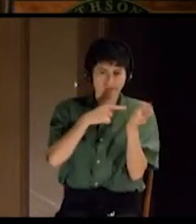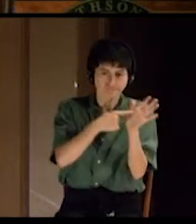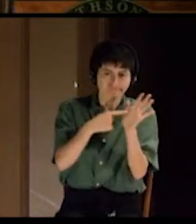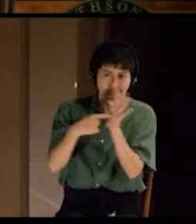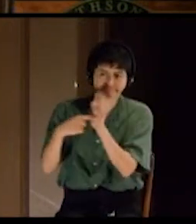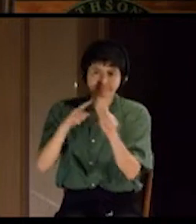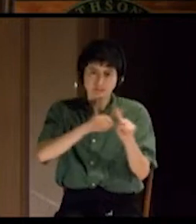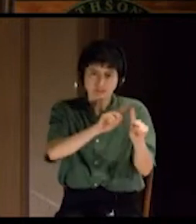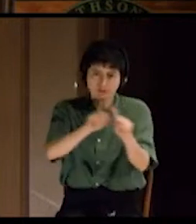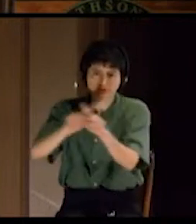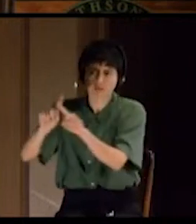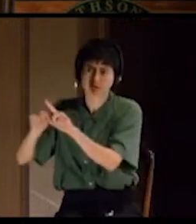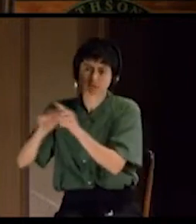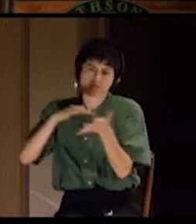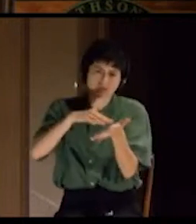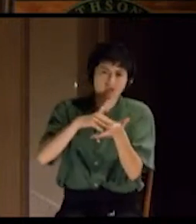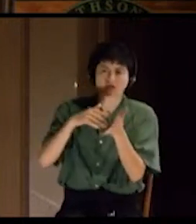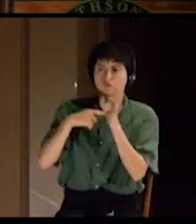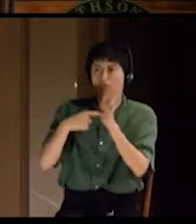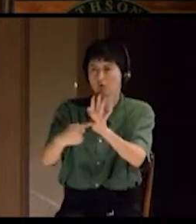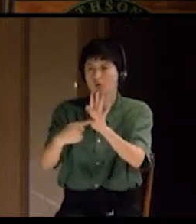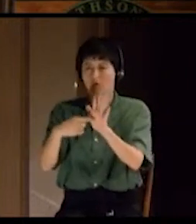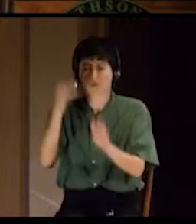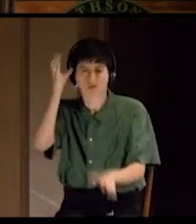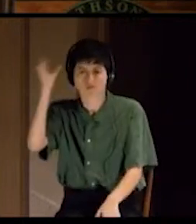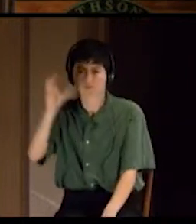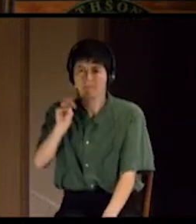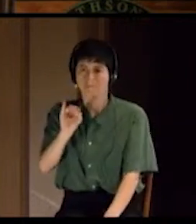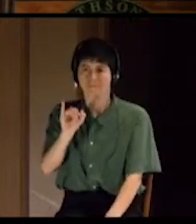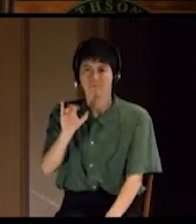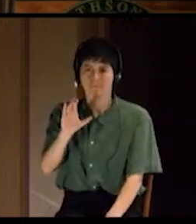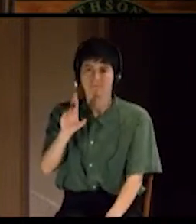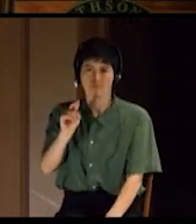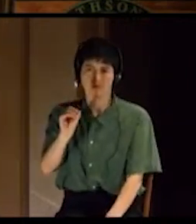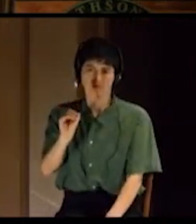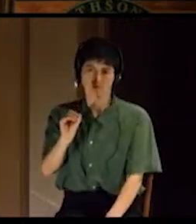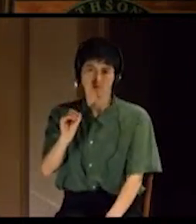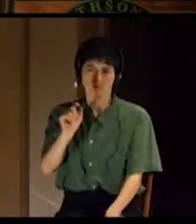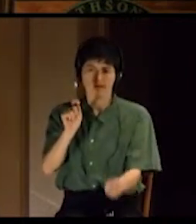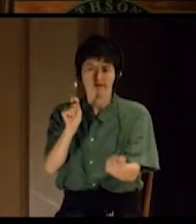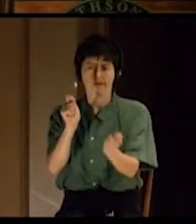for understanding how past change has affected how animals evolve.